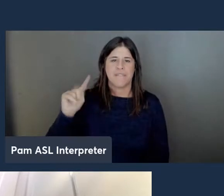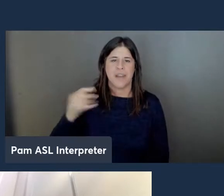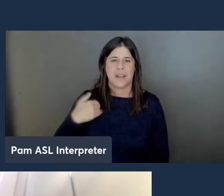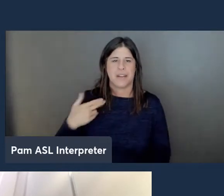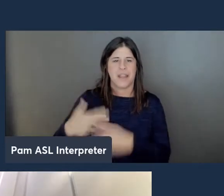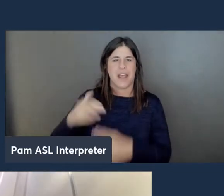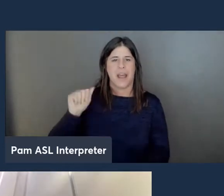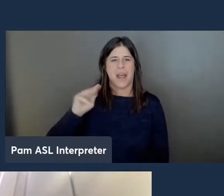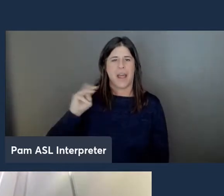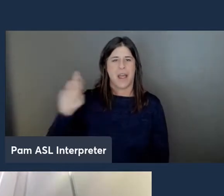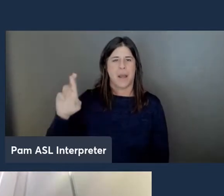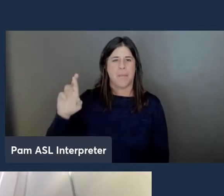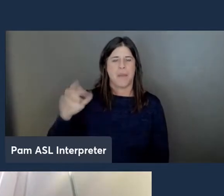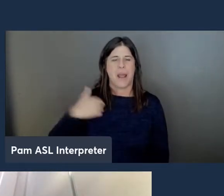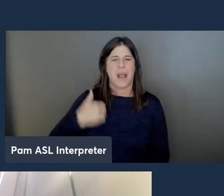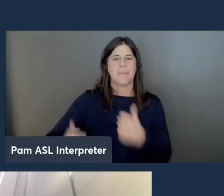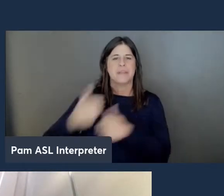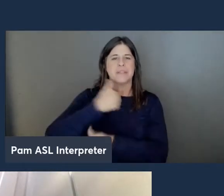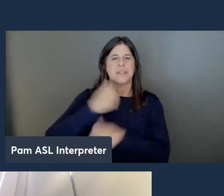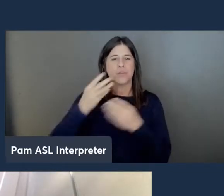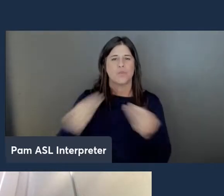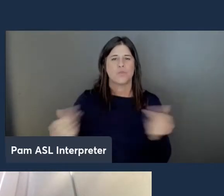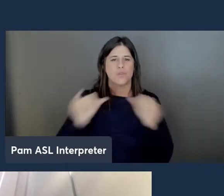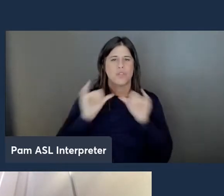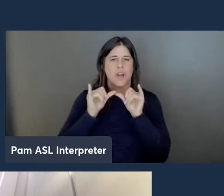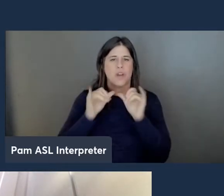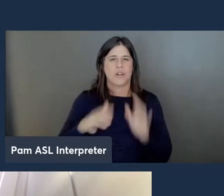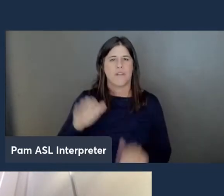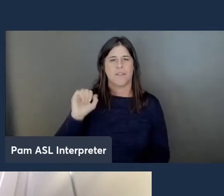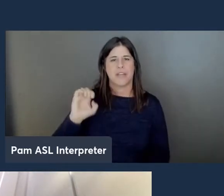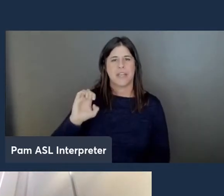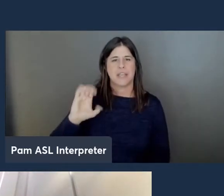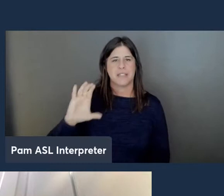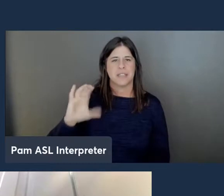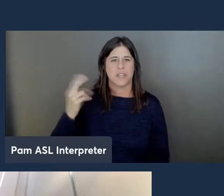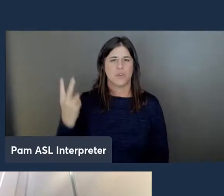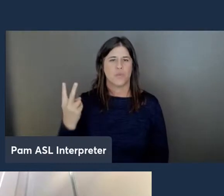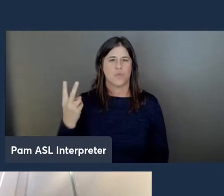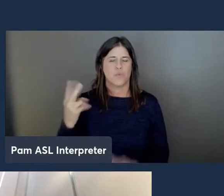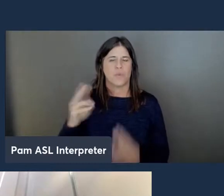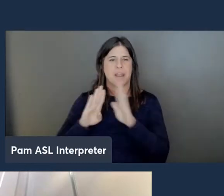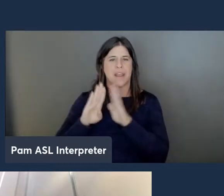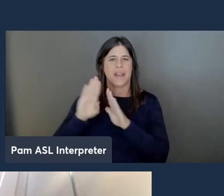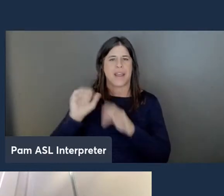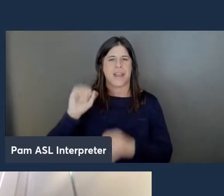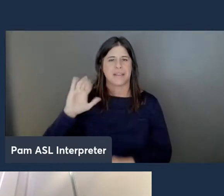I'm a senior solutions architect on the EC2 accelerated computing team. Excellent. Excellent.